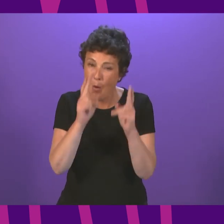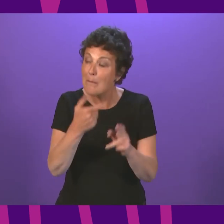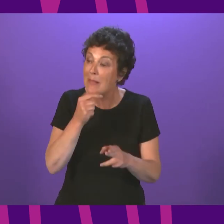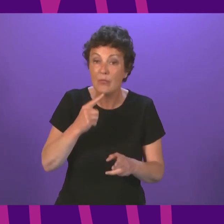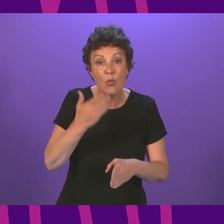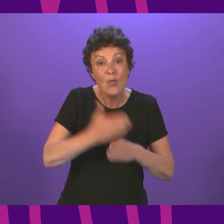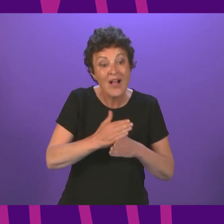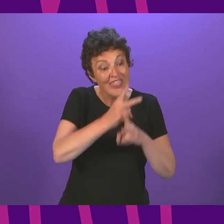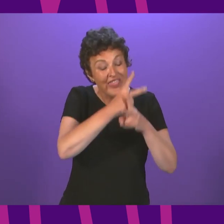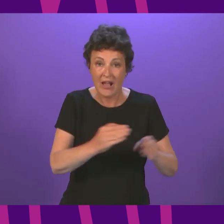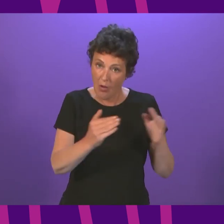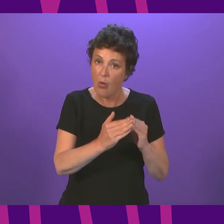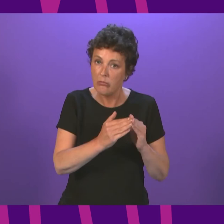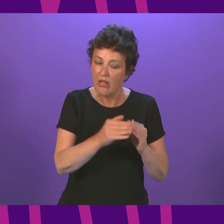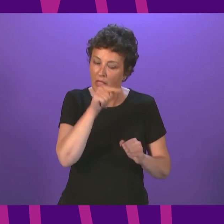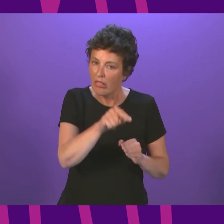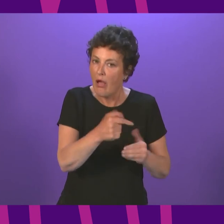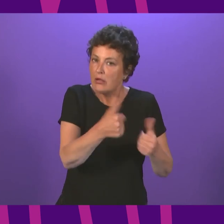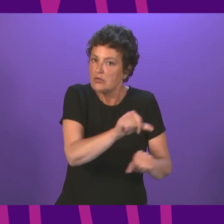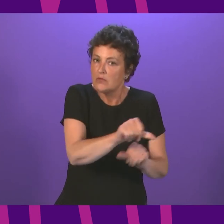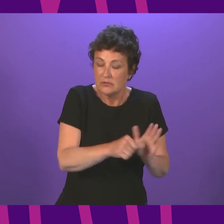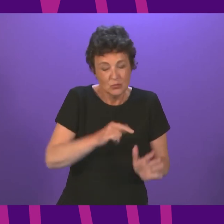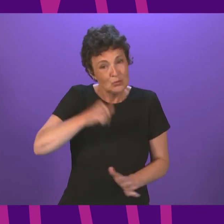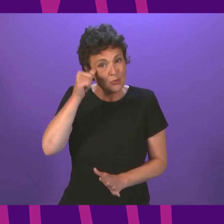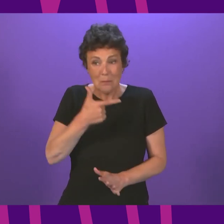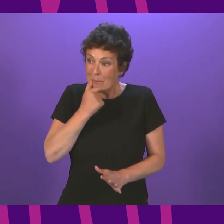play centres across the rest of the United Kingdom have operated safely between lockdowns